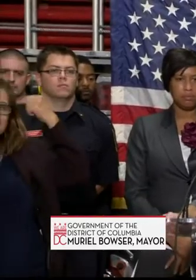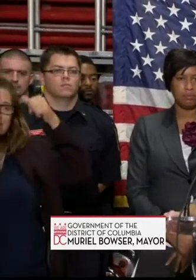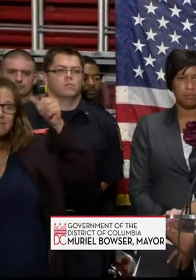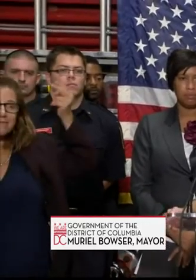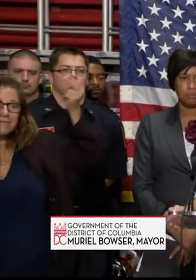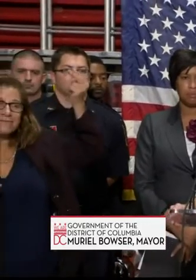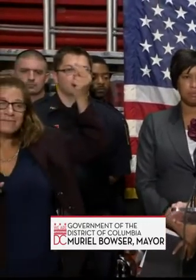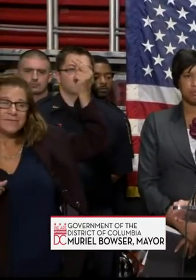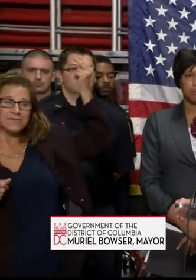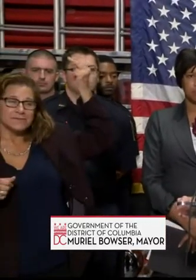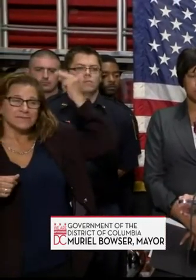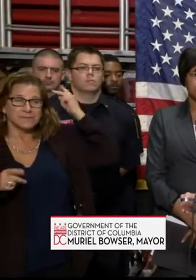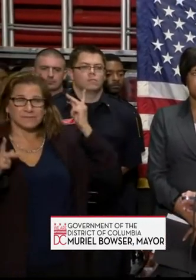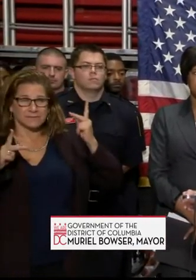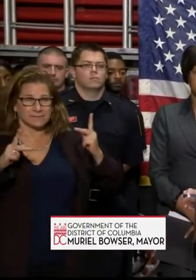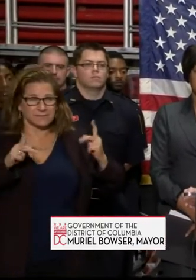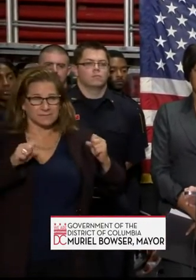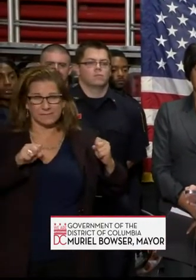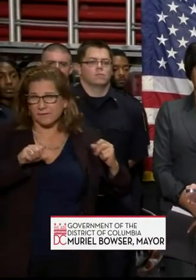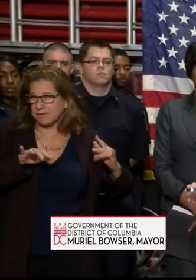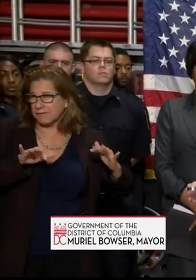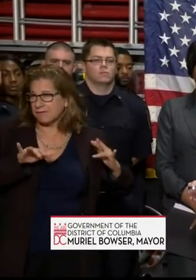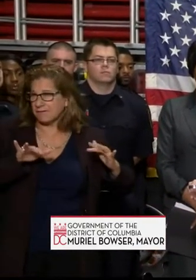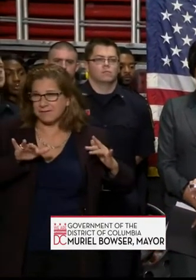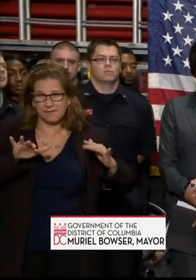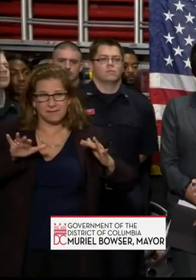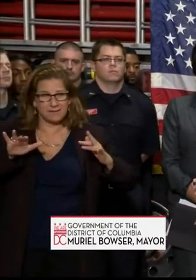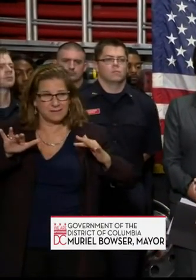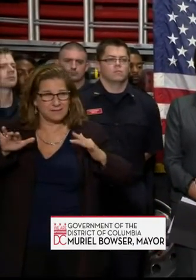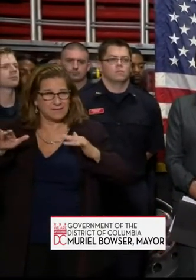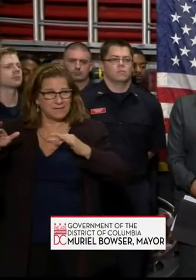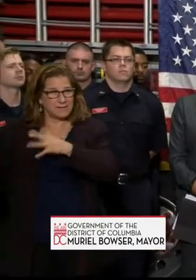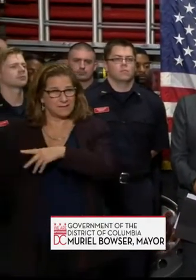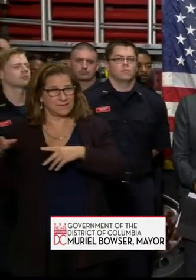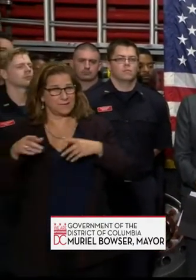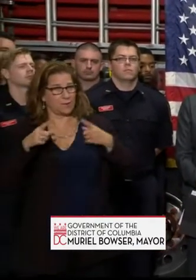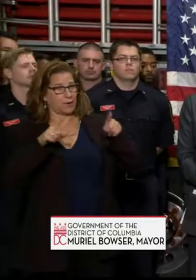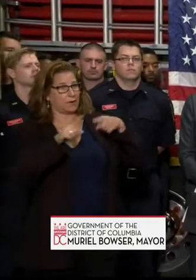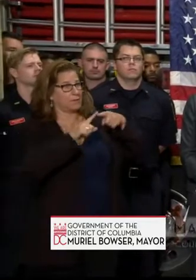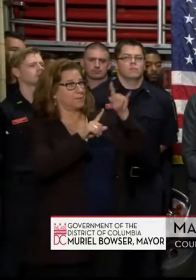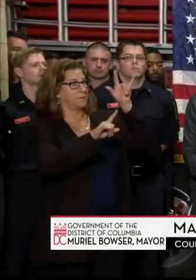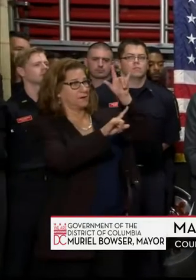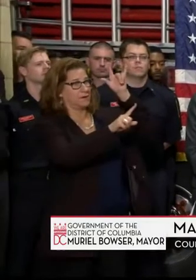THE DEVASTATION ON THAT DAY, THE FIRST RESPONDERS RACED IN.